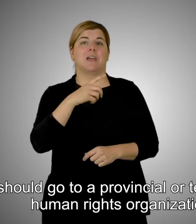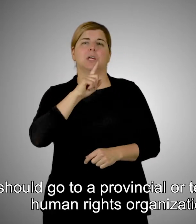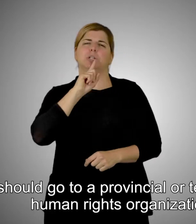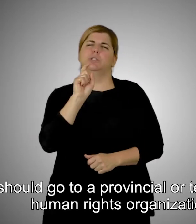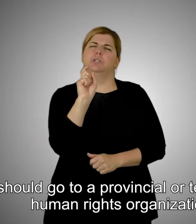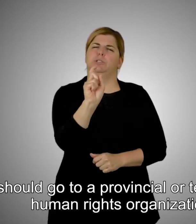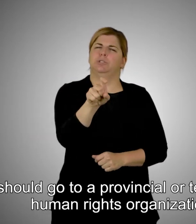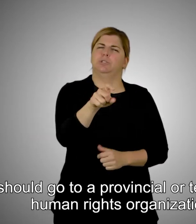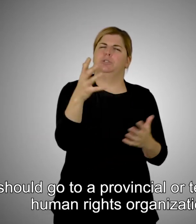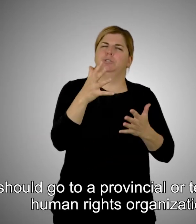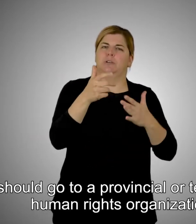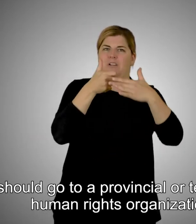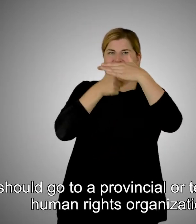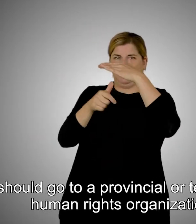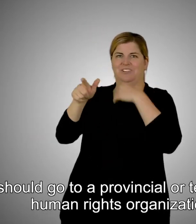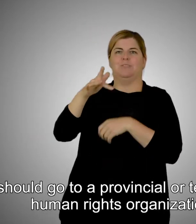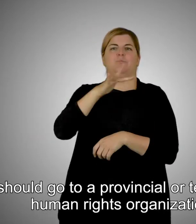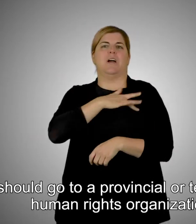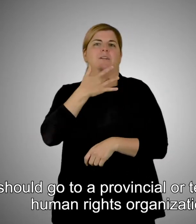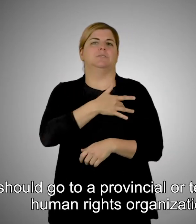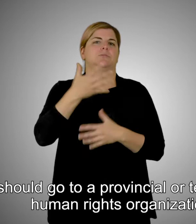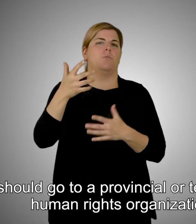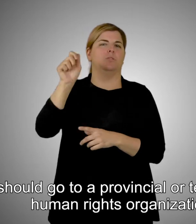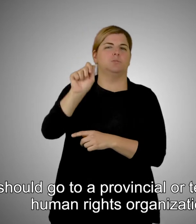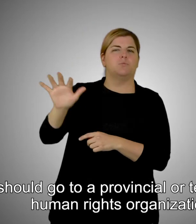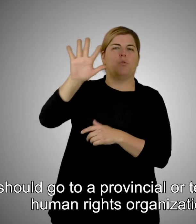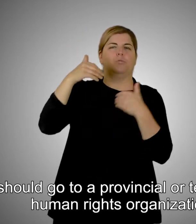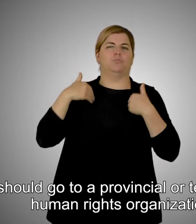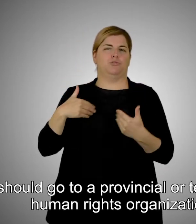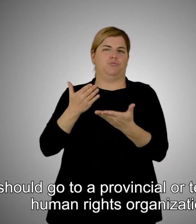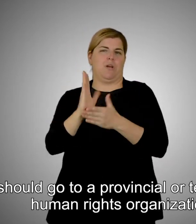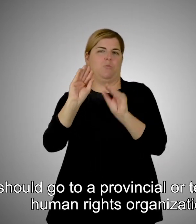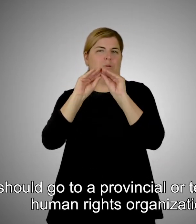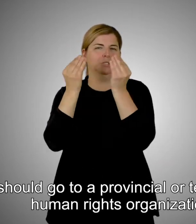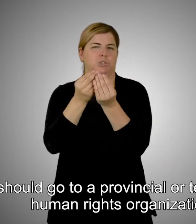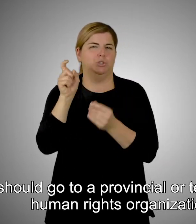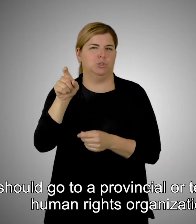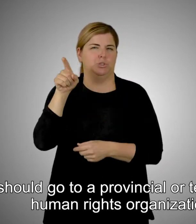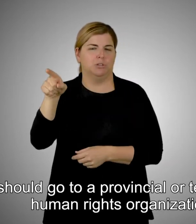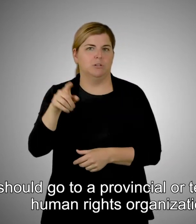should go to a provincial or territorial human rights organization,